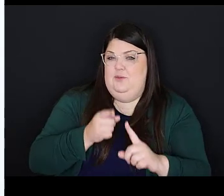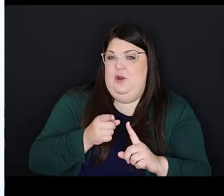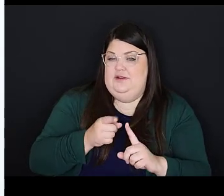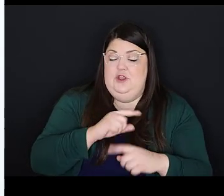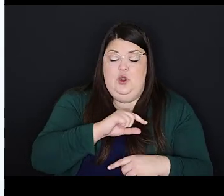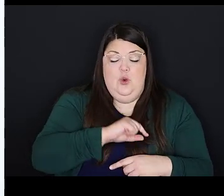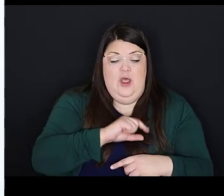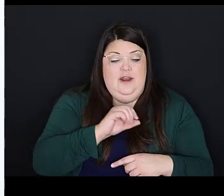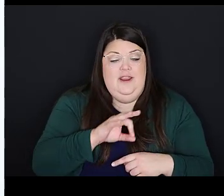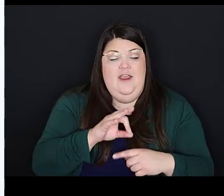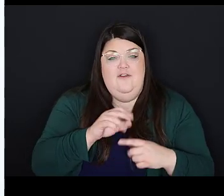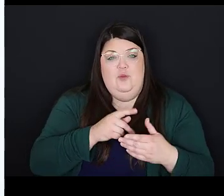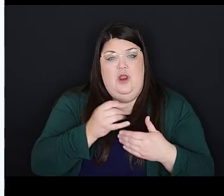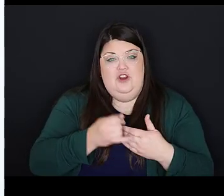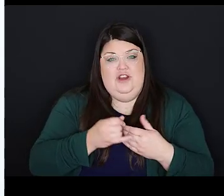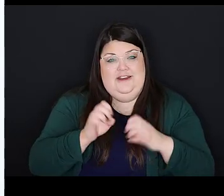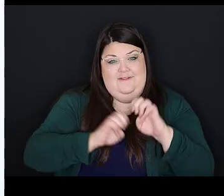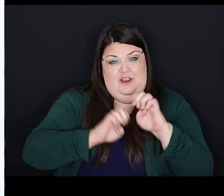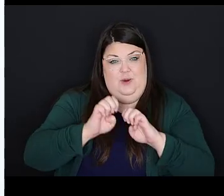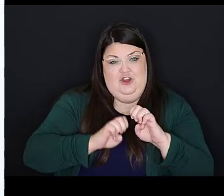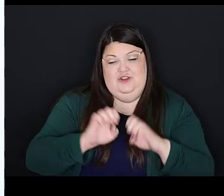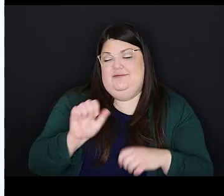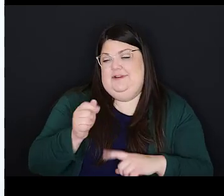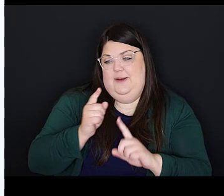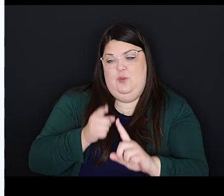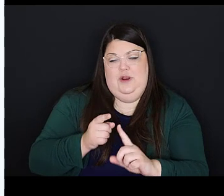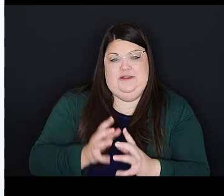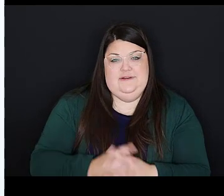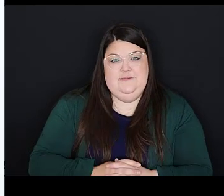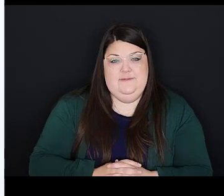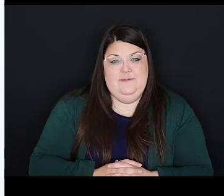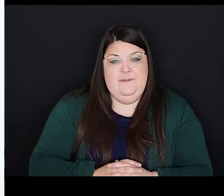Evaluation (10 points). The selection criteria